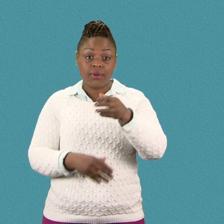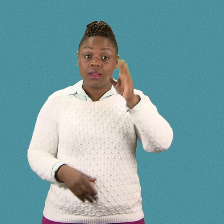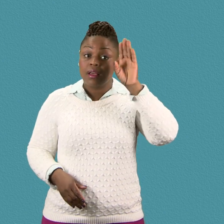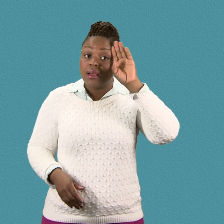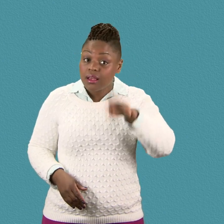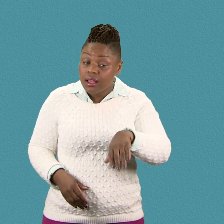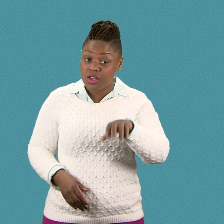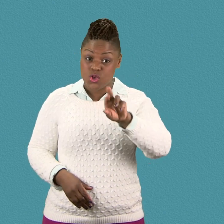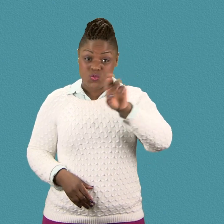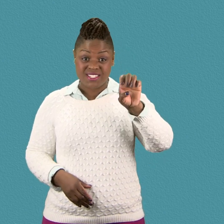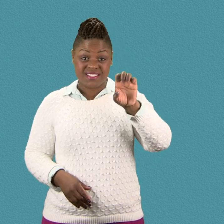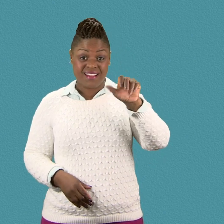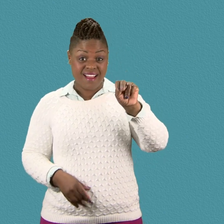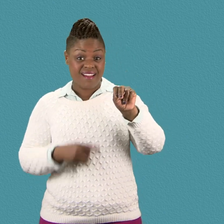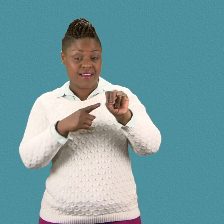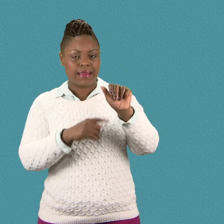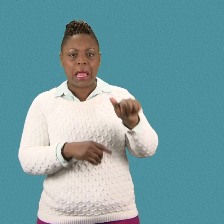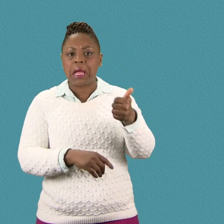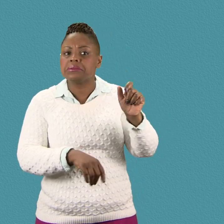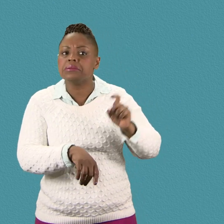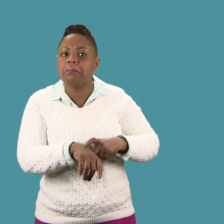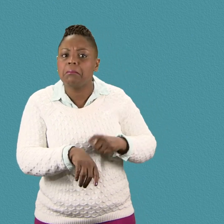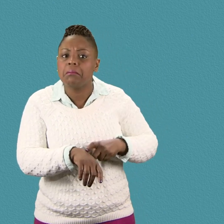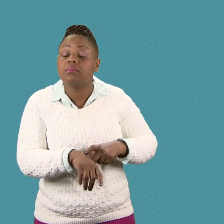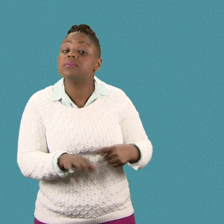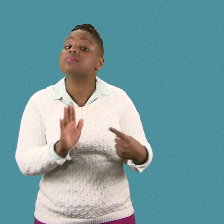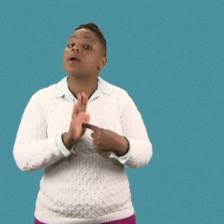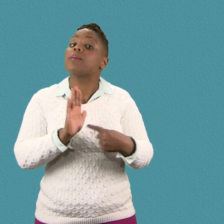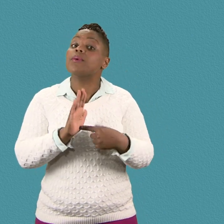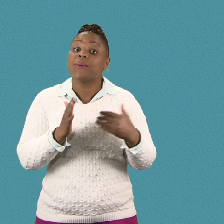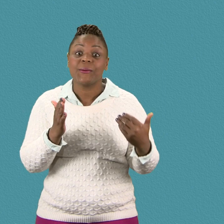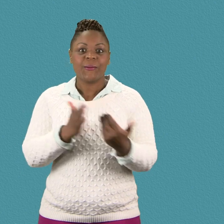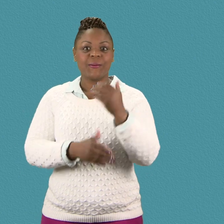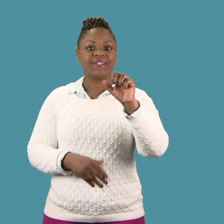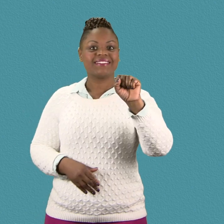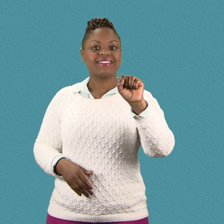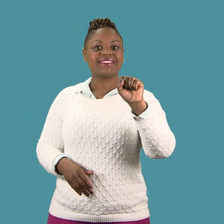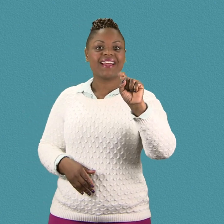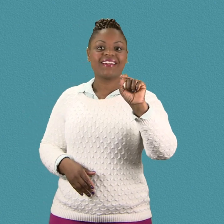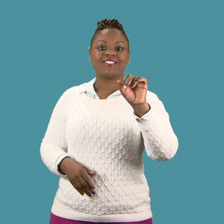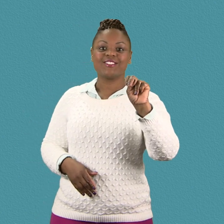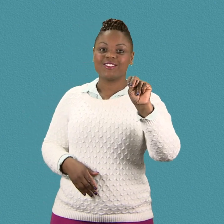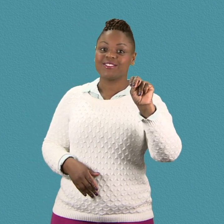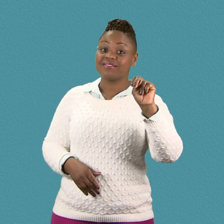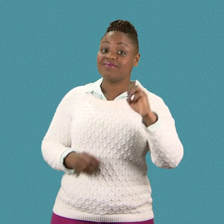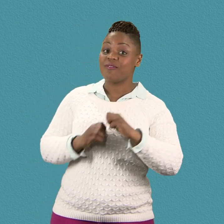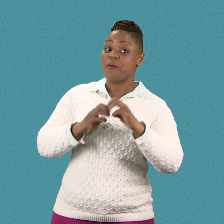Occasional rescanning is generally a good idea as new stations enter a market, expand